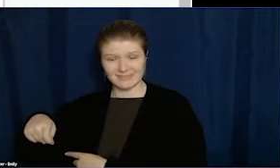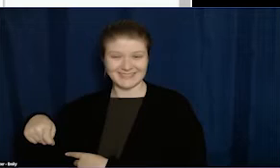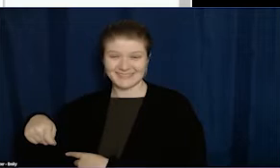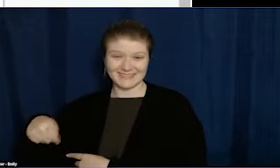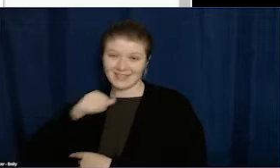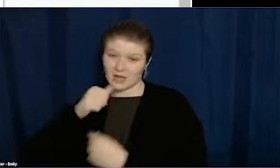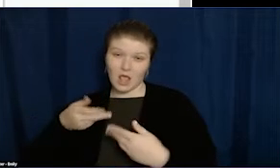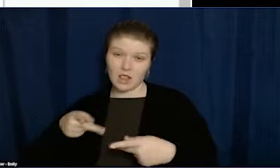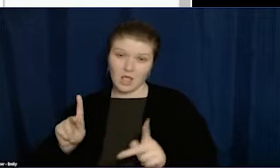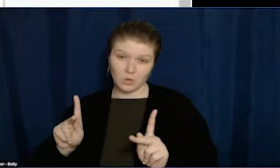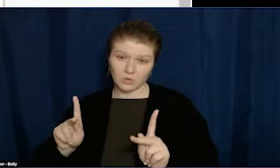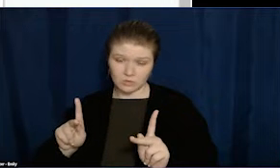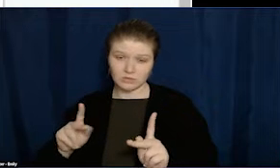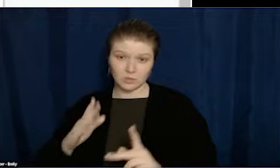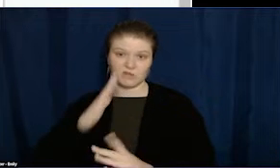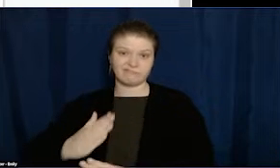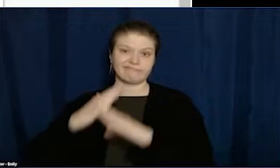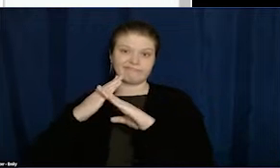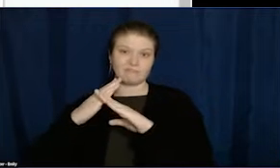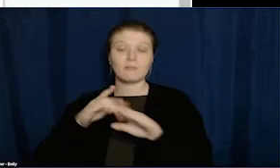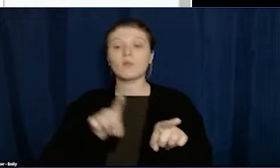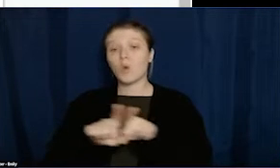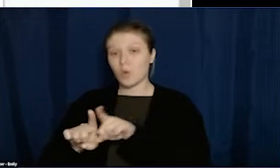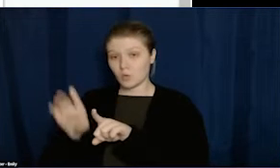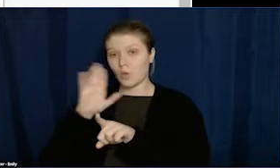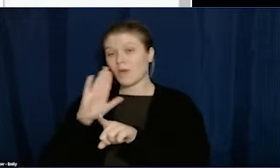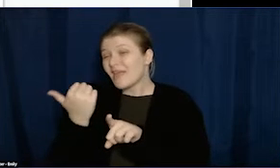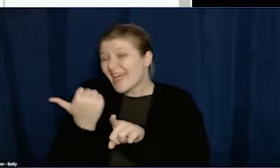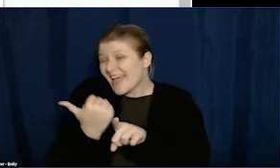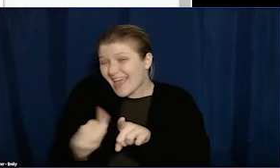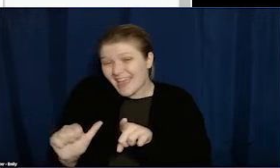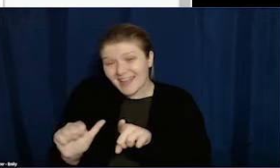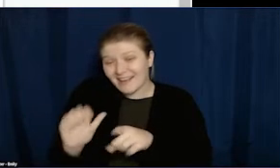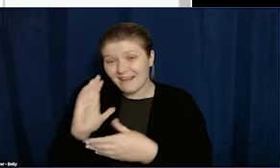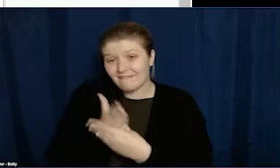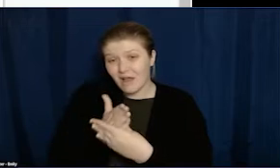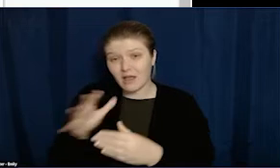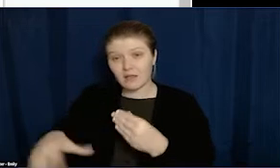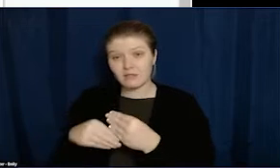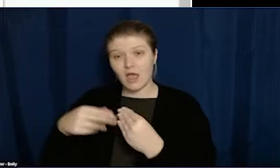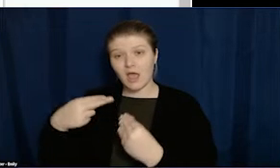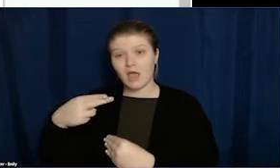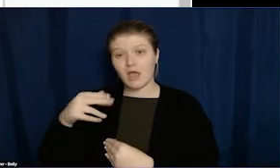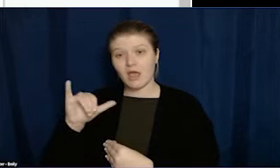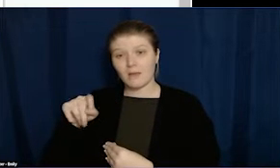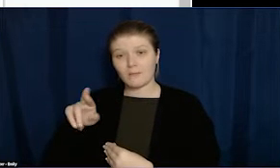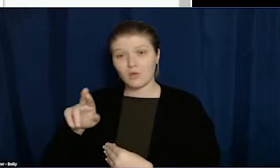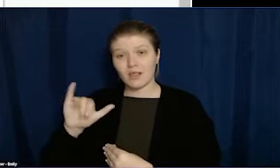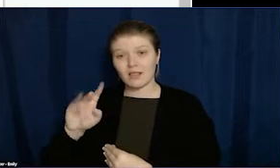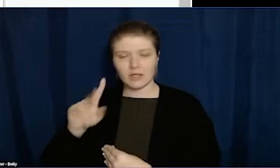We also will stop any files that contains hyperlinks. So what trips people up a lot are citations and images.